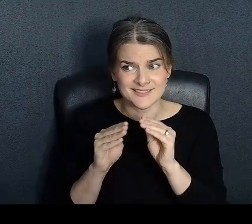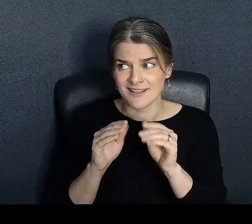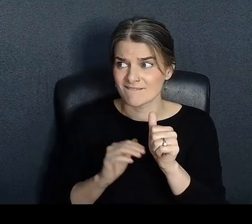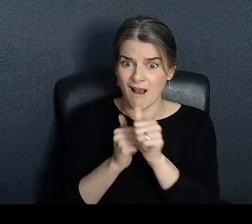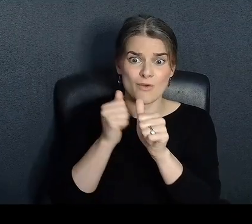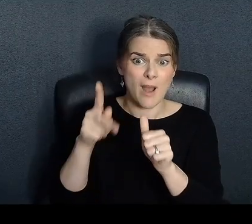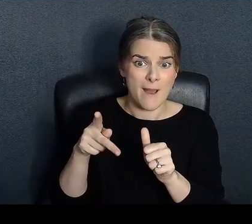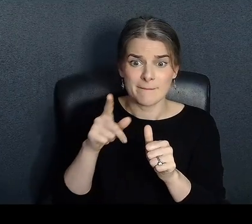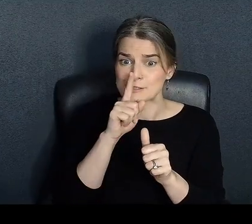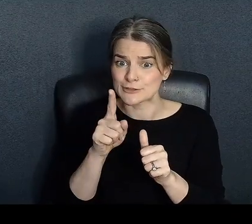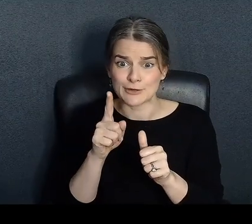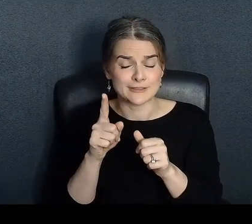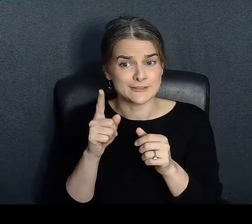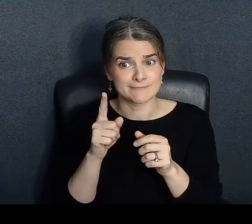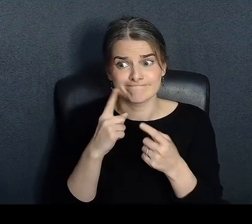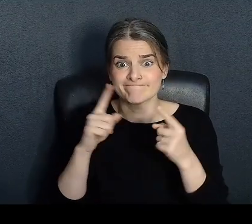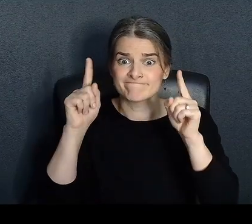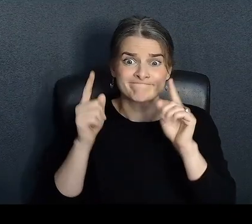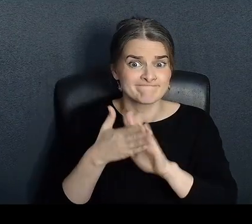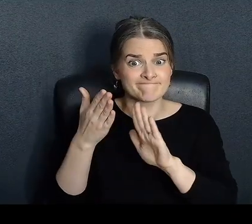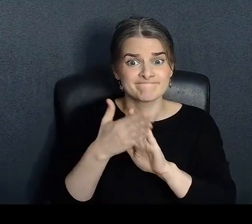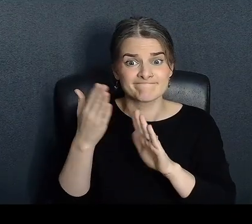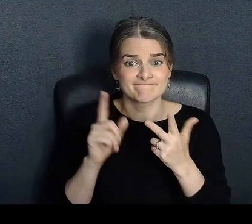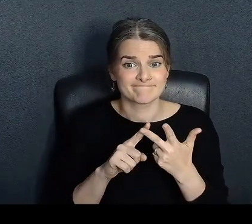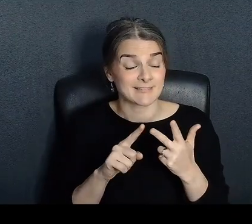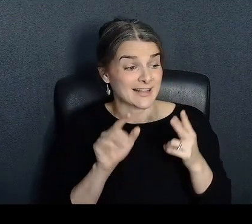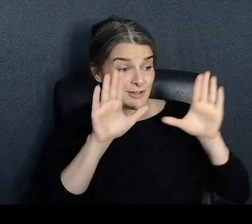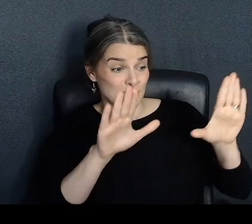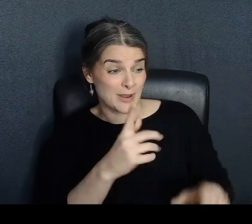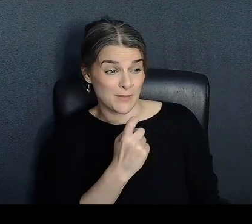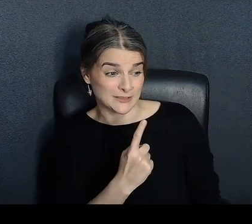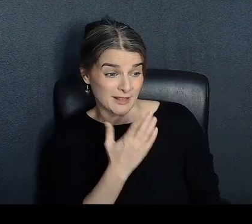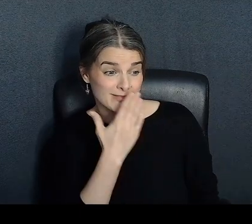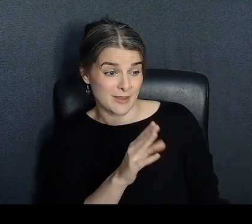So that's a really great question, Michelle. Thank you. It is, yeah. A lot of gray area.